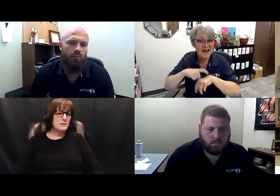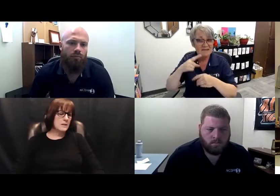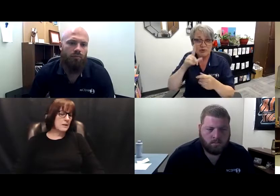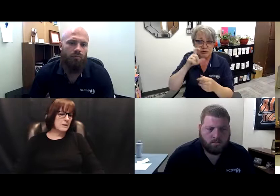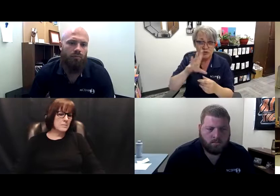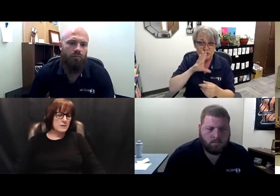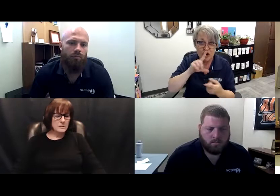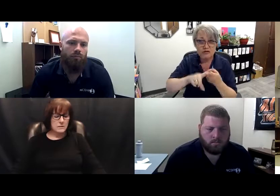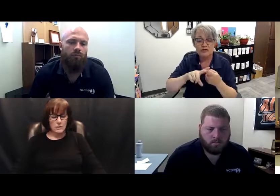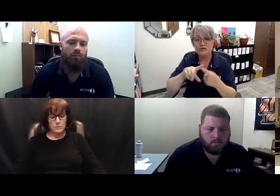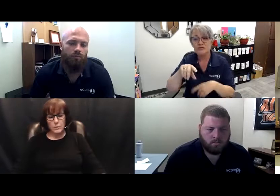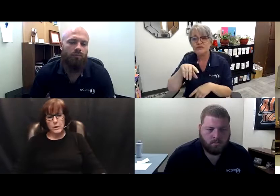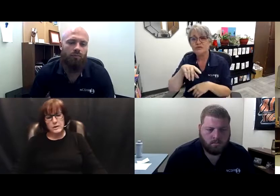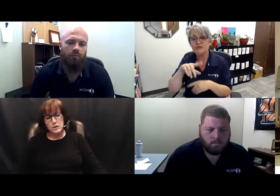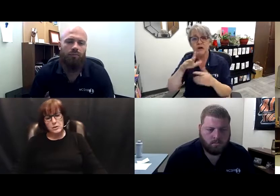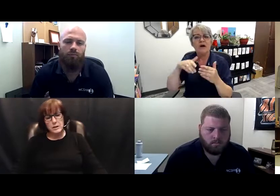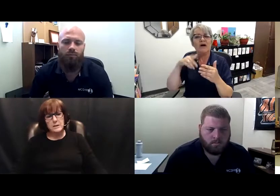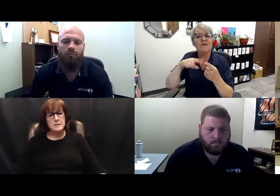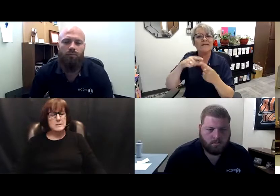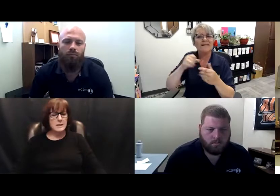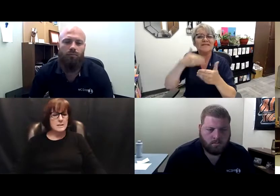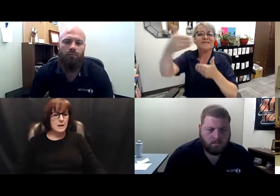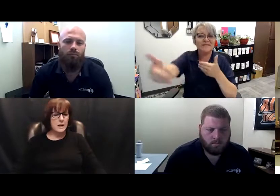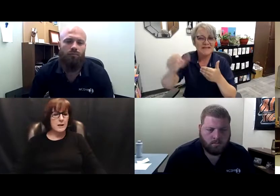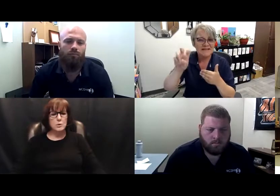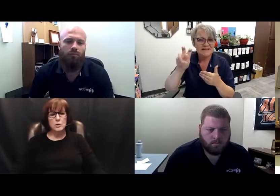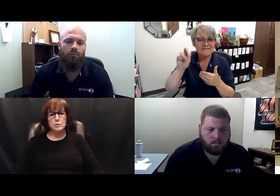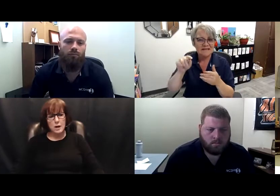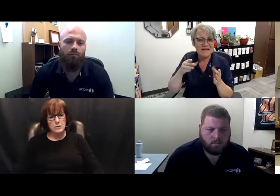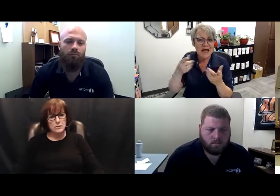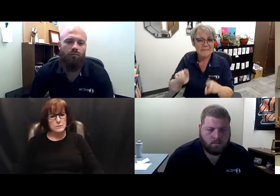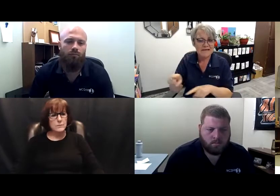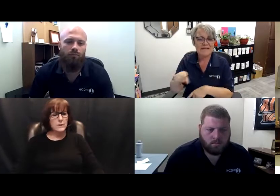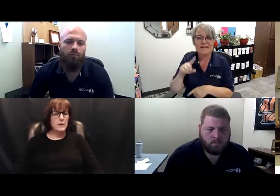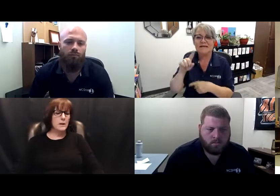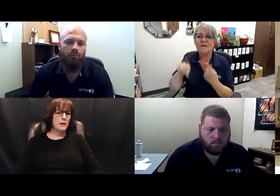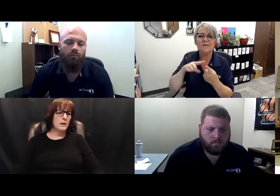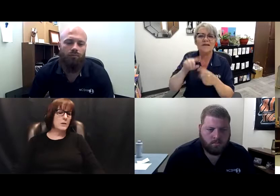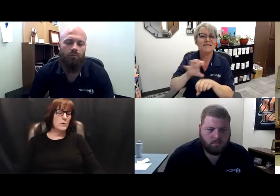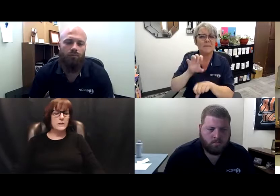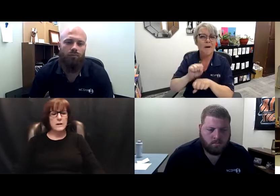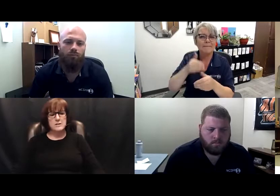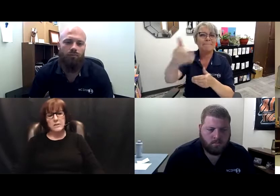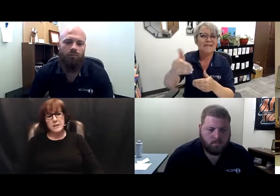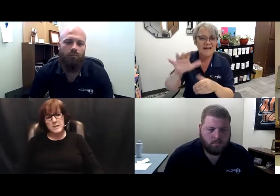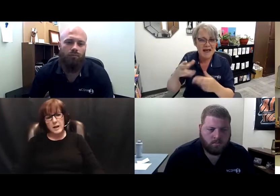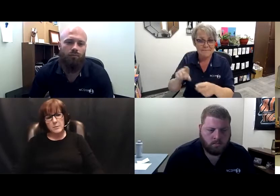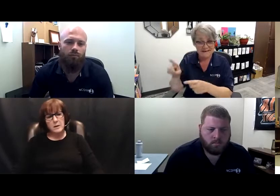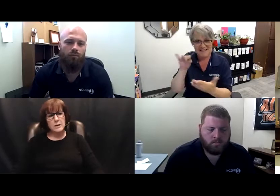telling them that you know what it is. You need the date and time, who you talk to and when the next event is happening or